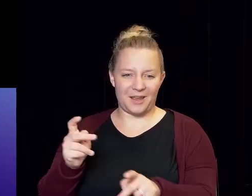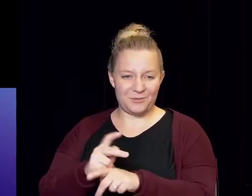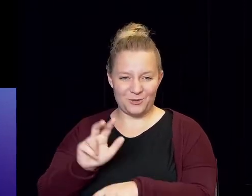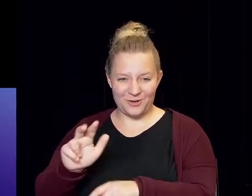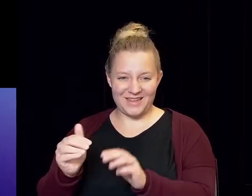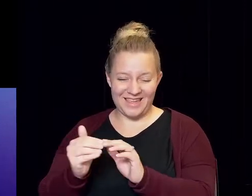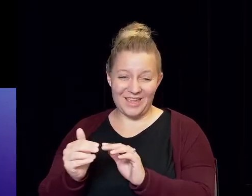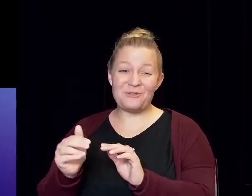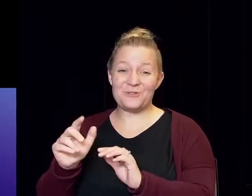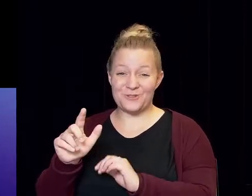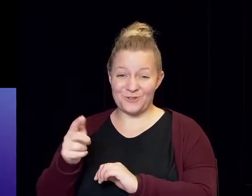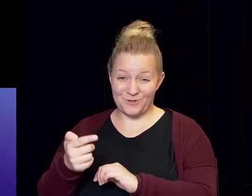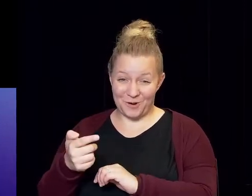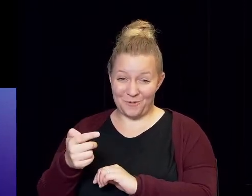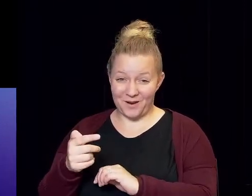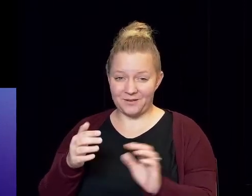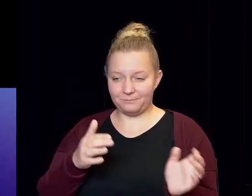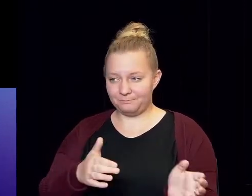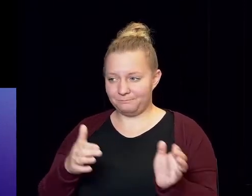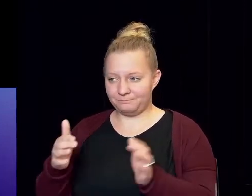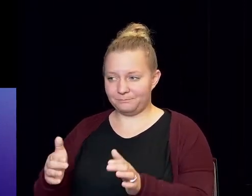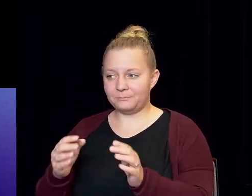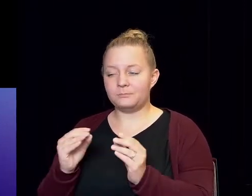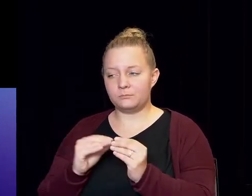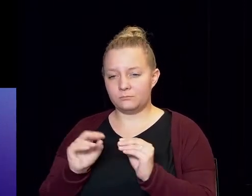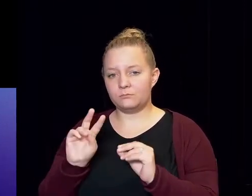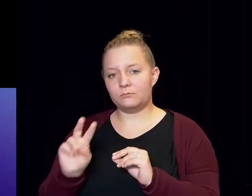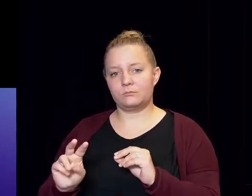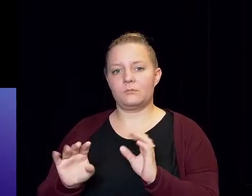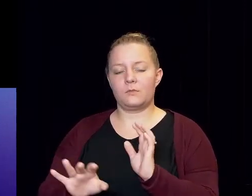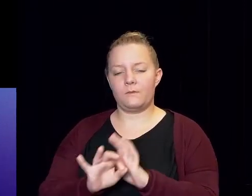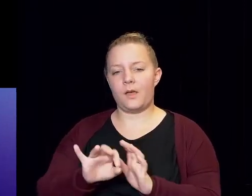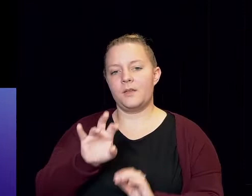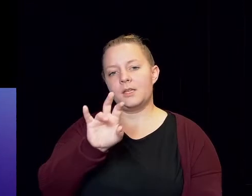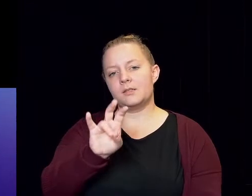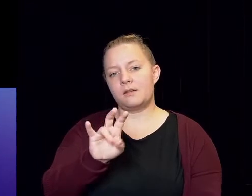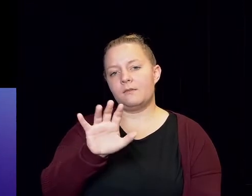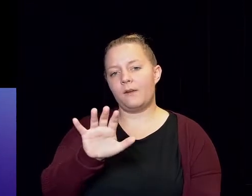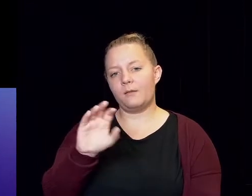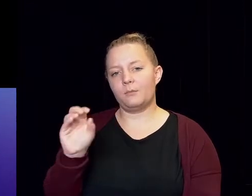All right, let's try example two. That one says find 75%